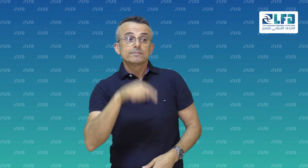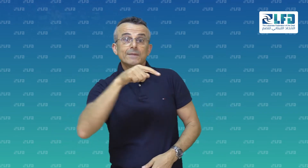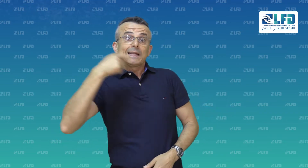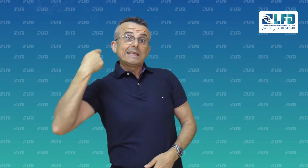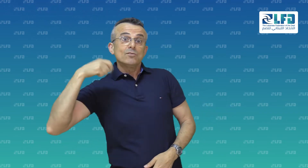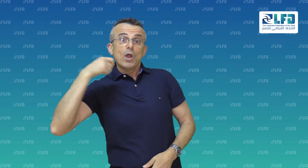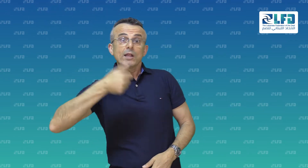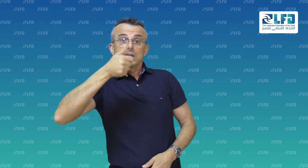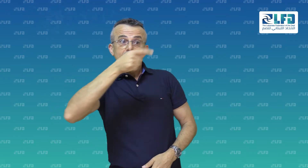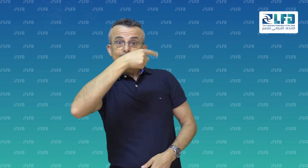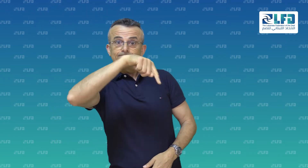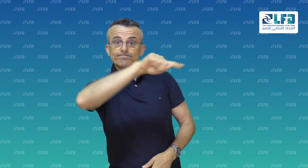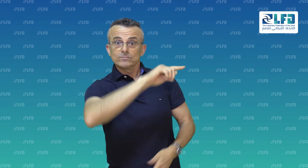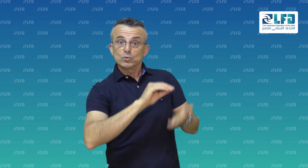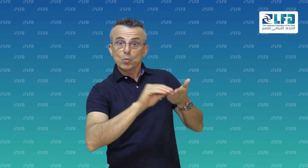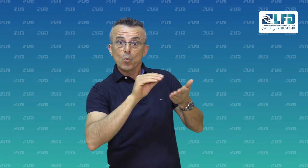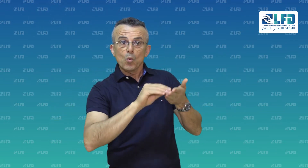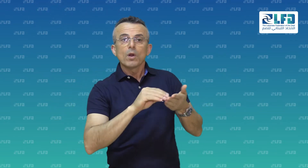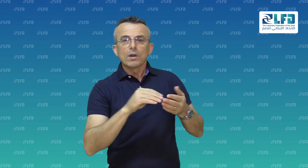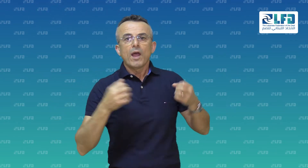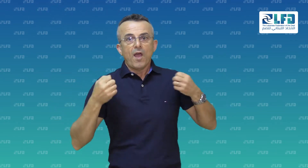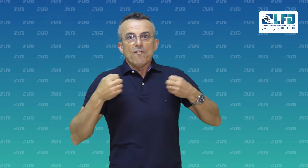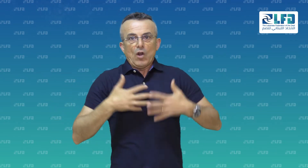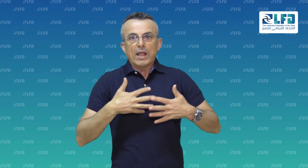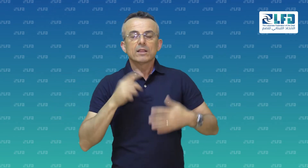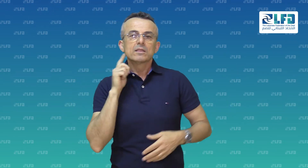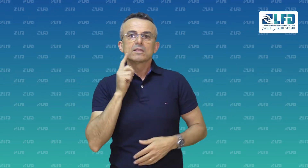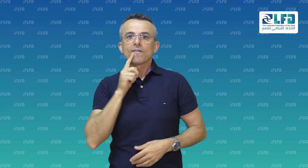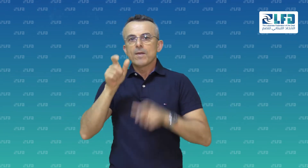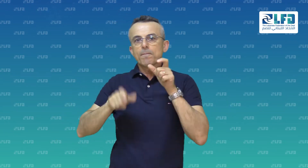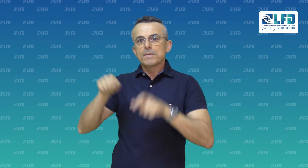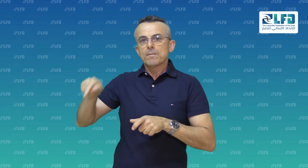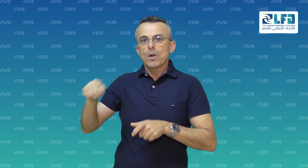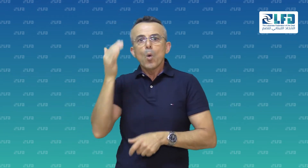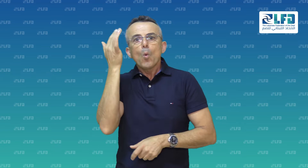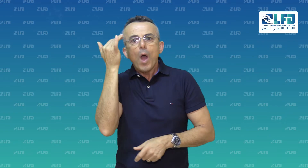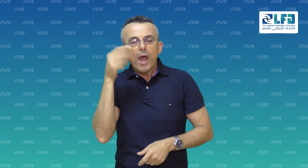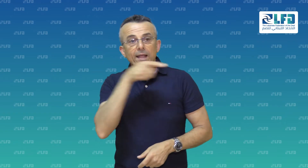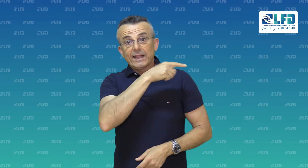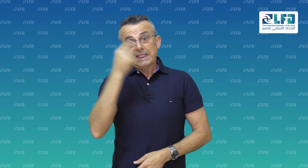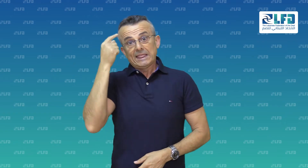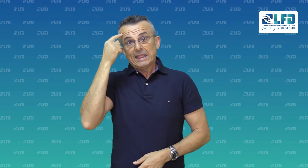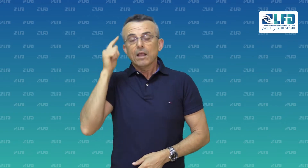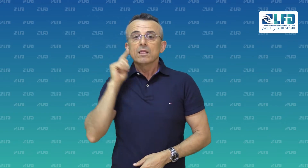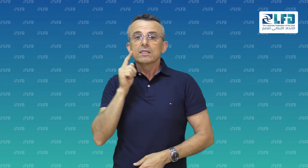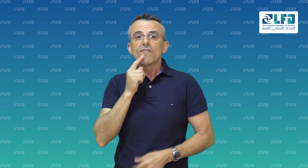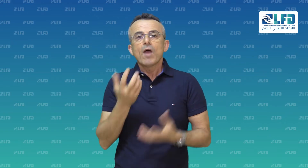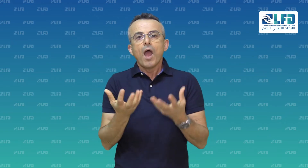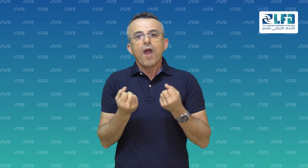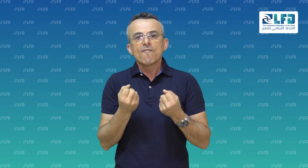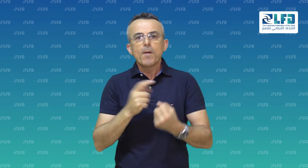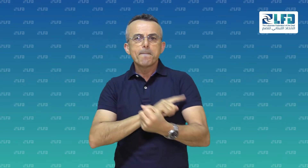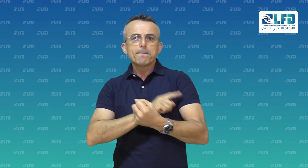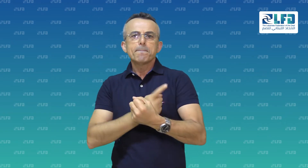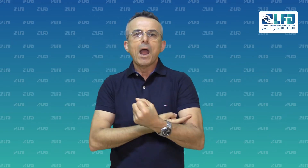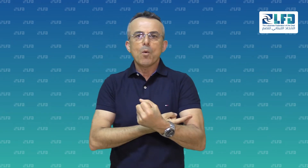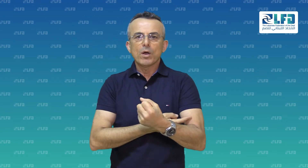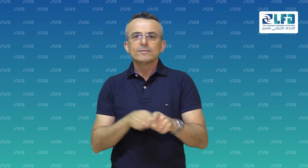The director of that school is reluctant to work with the Lebanese Federation for the Deaf because he thinks we are trying to assert our power